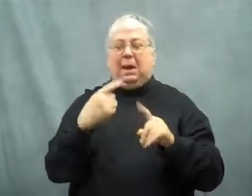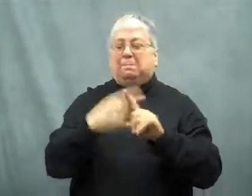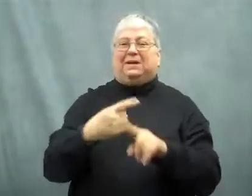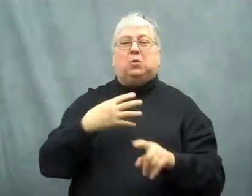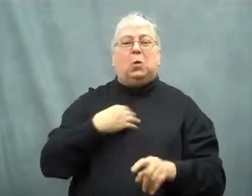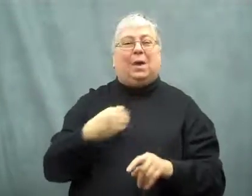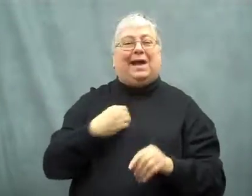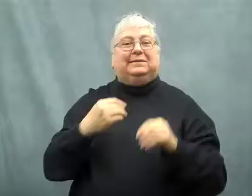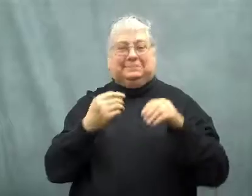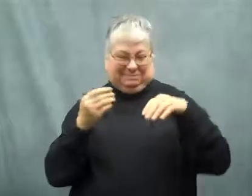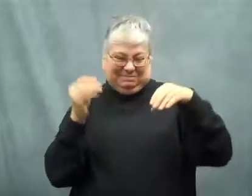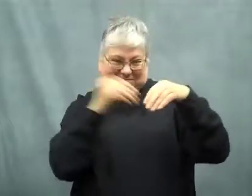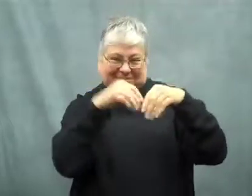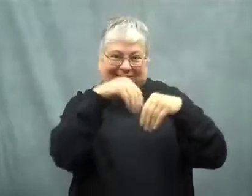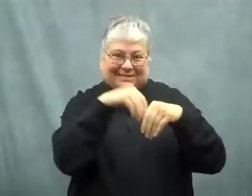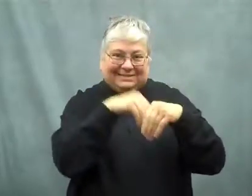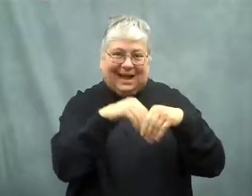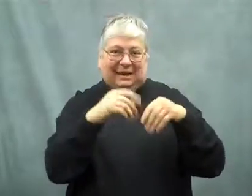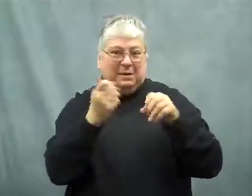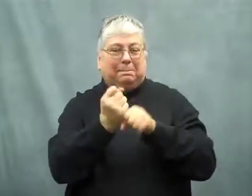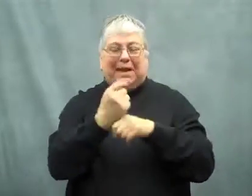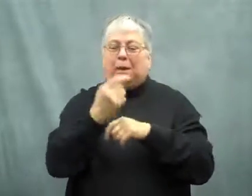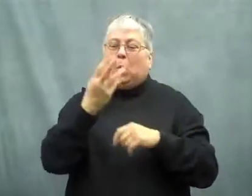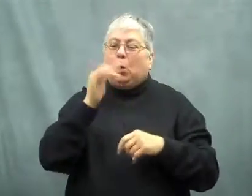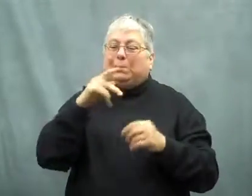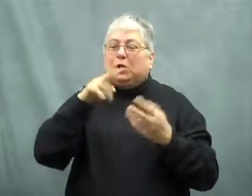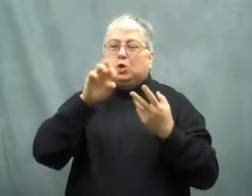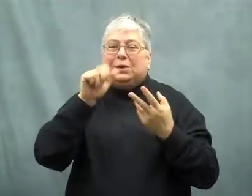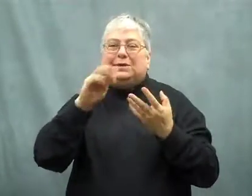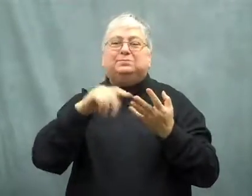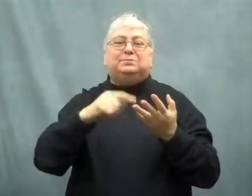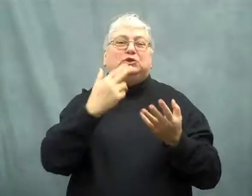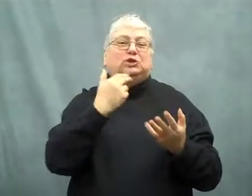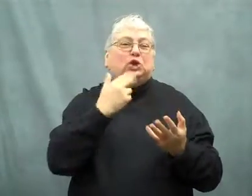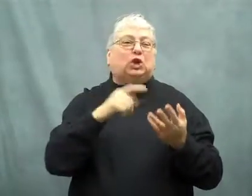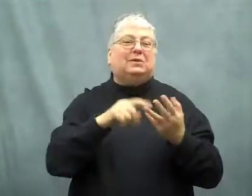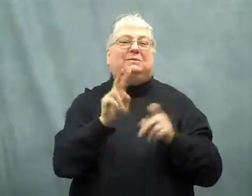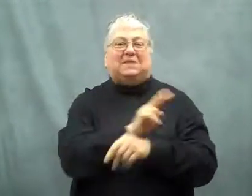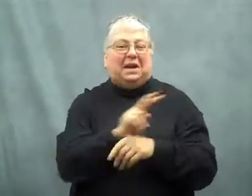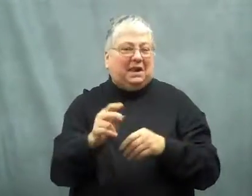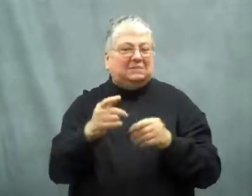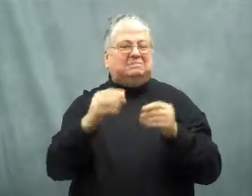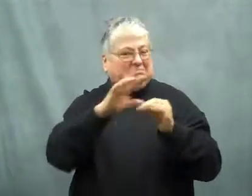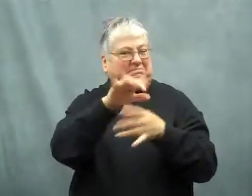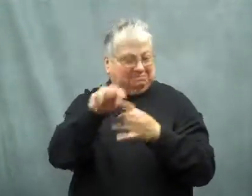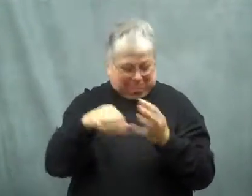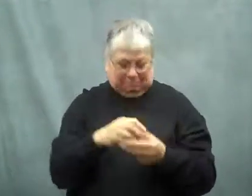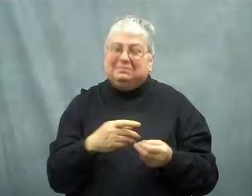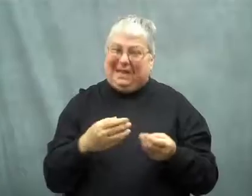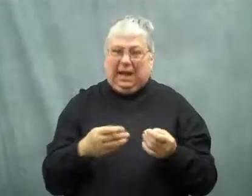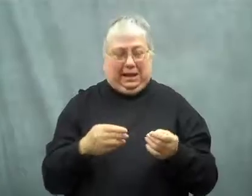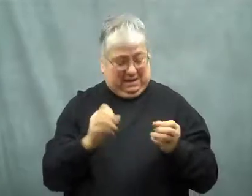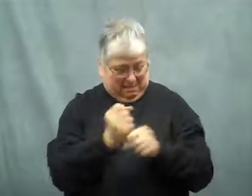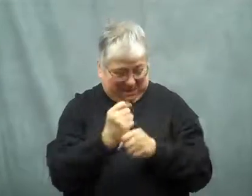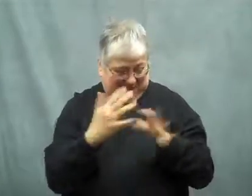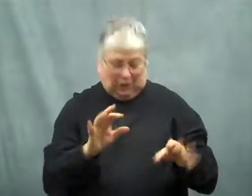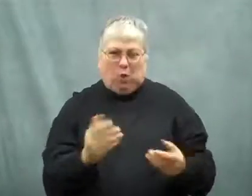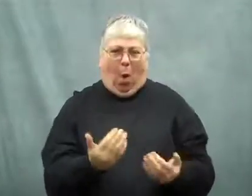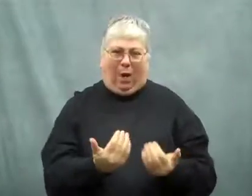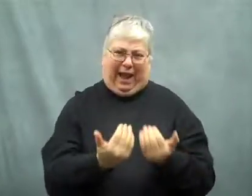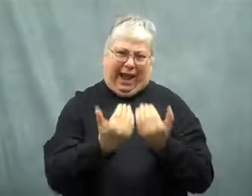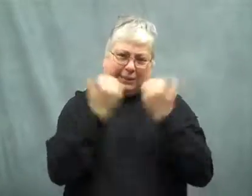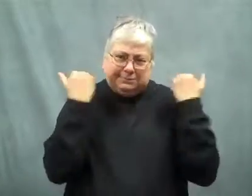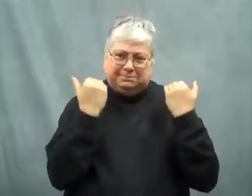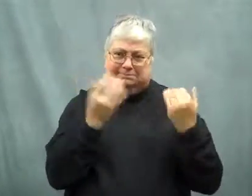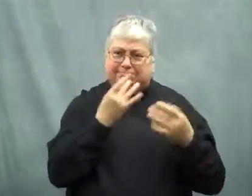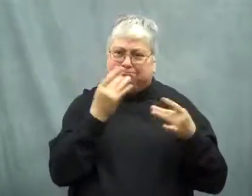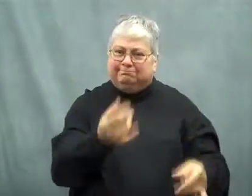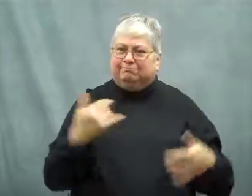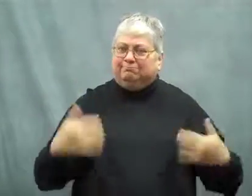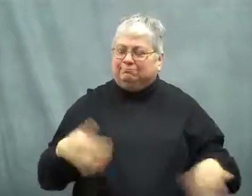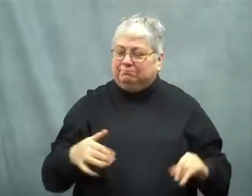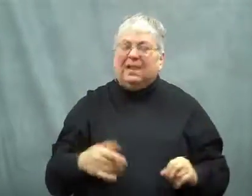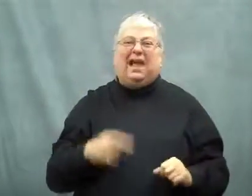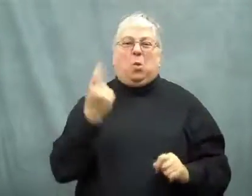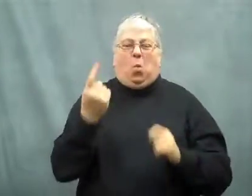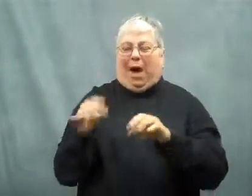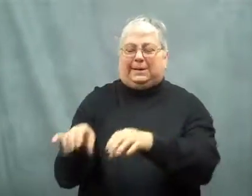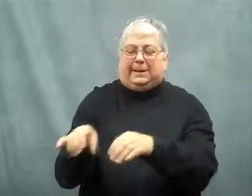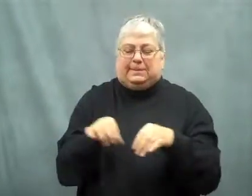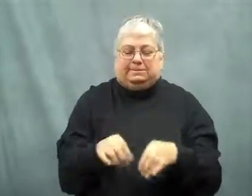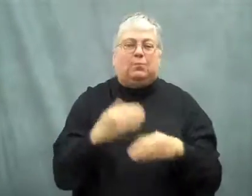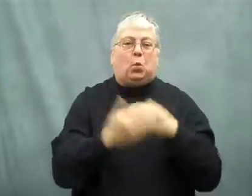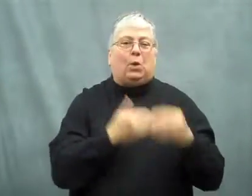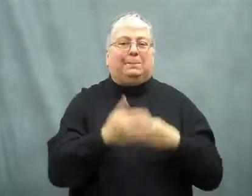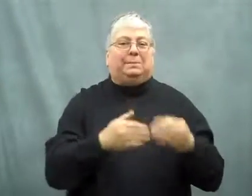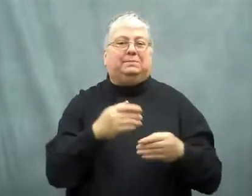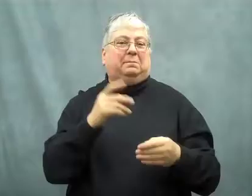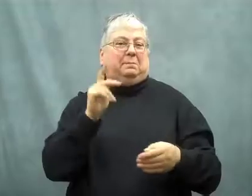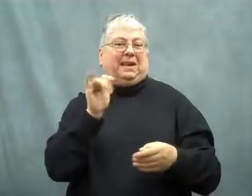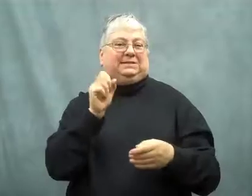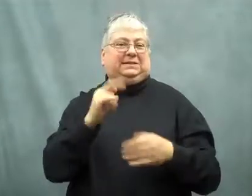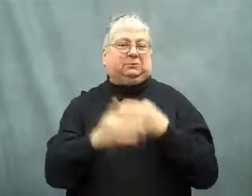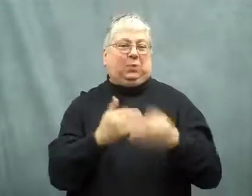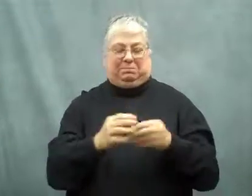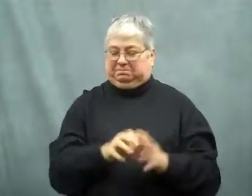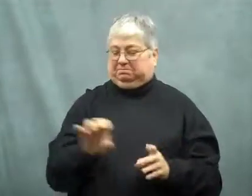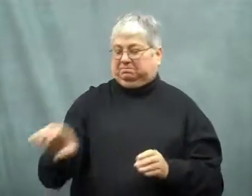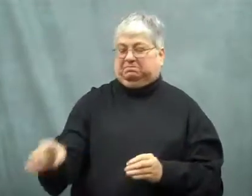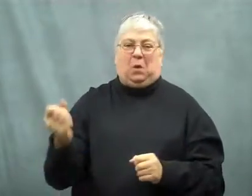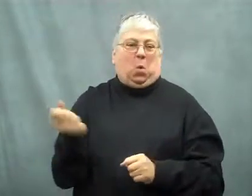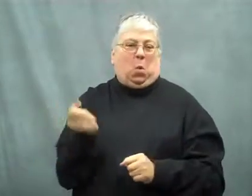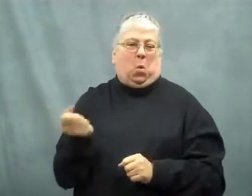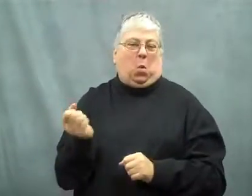The white filling was made with whipped cream, sugar and vanilla.